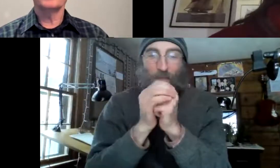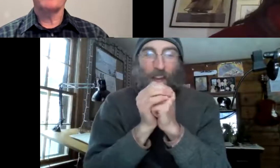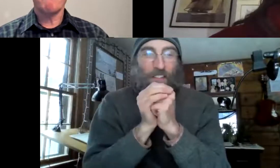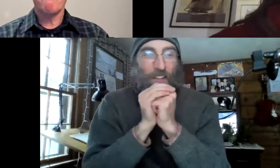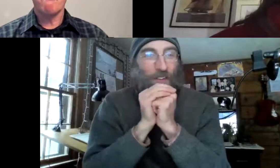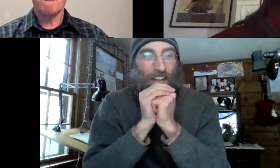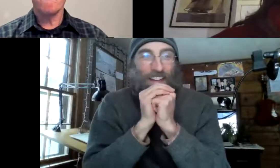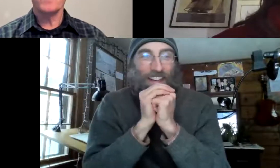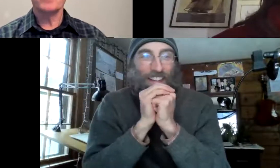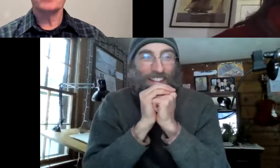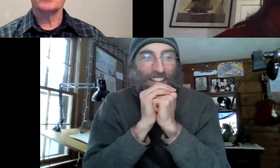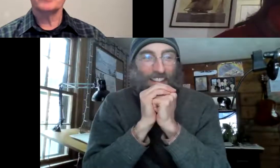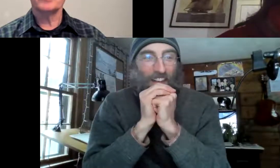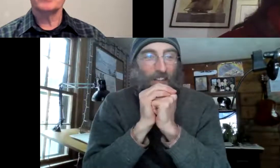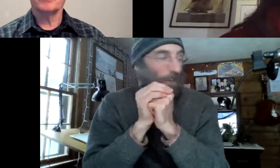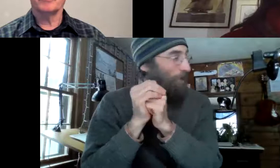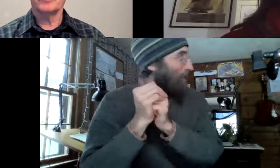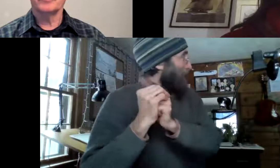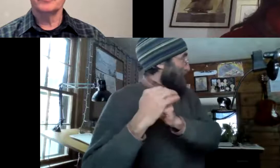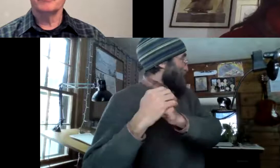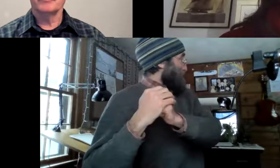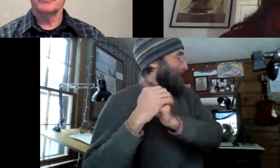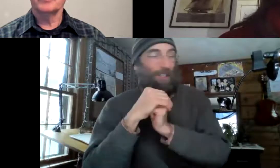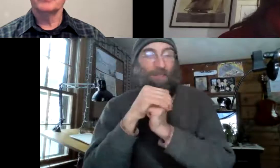style banjo, and uh I don't know, a ukulele or something.